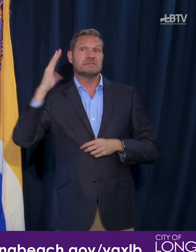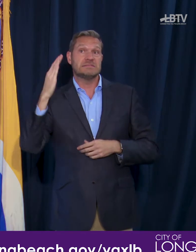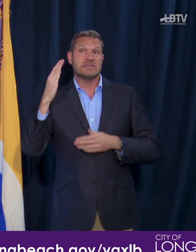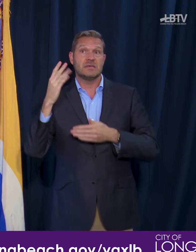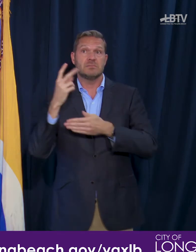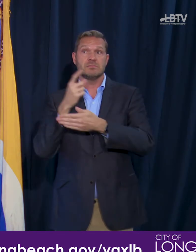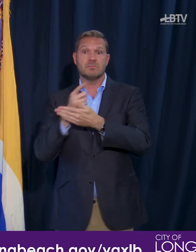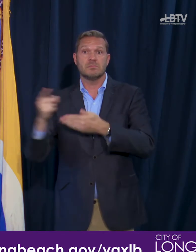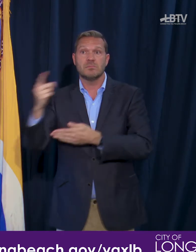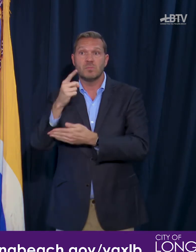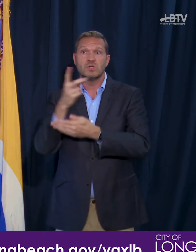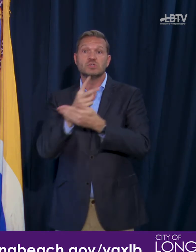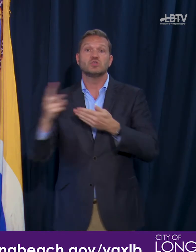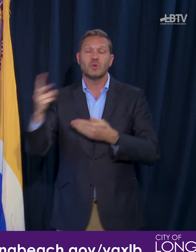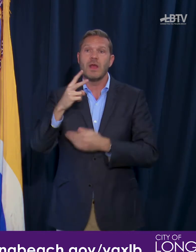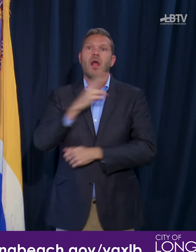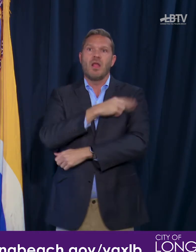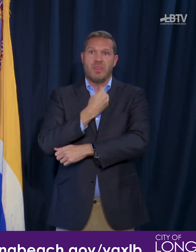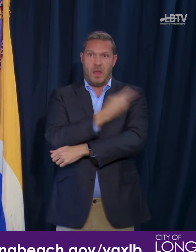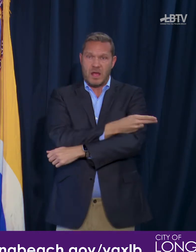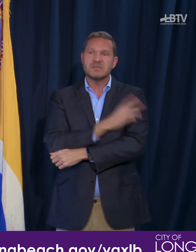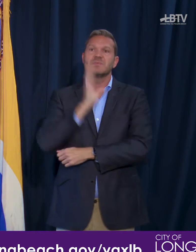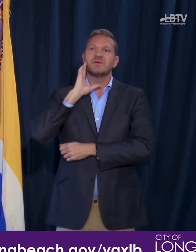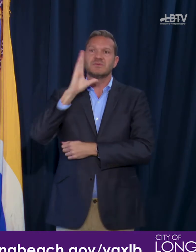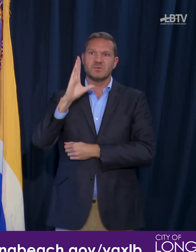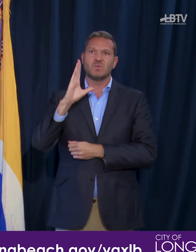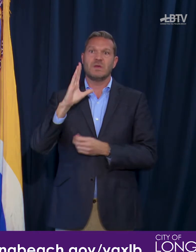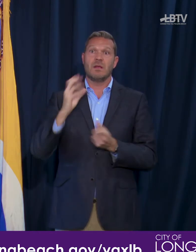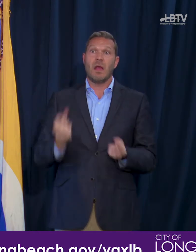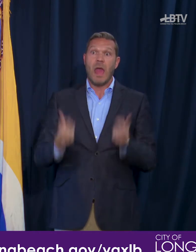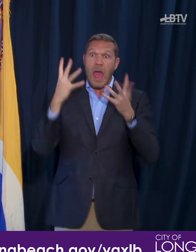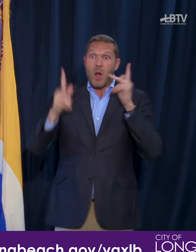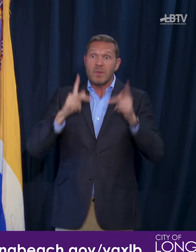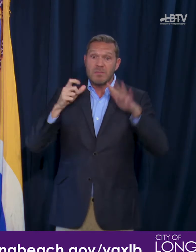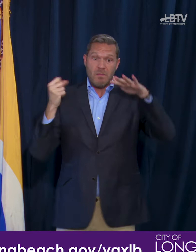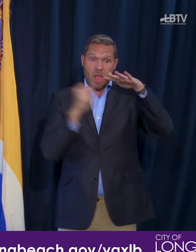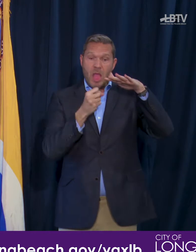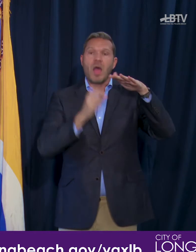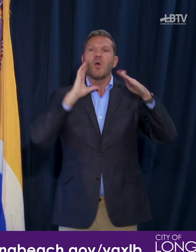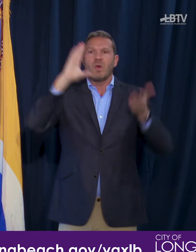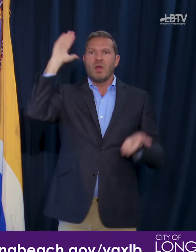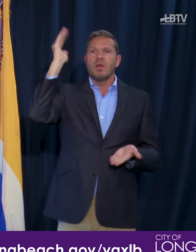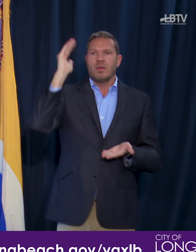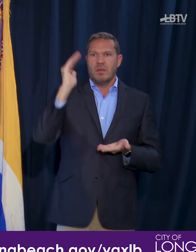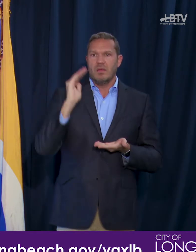weeks following and we will continue to look out and do, do that work.